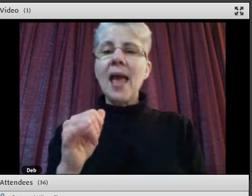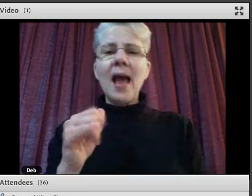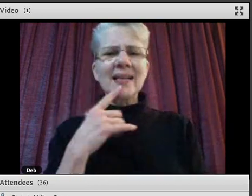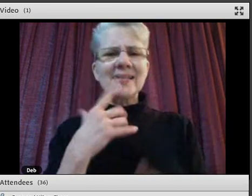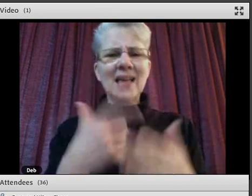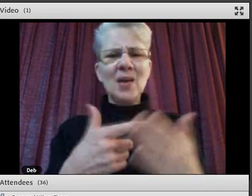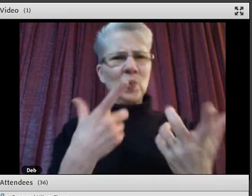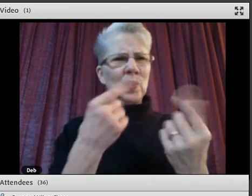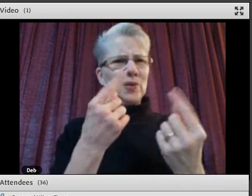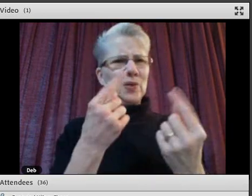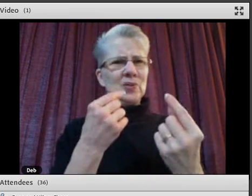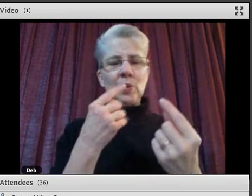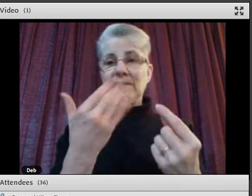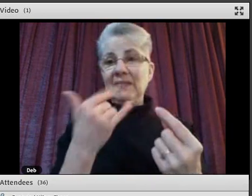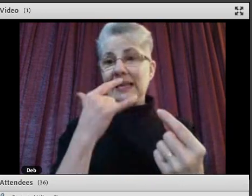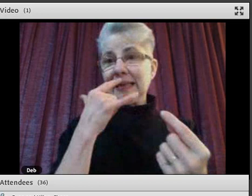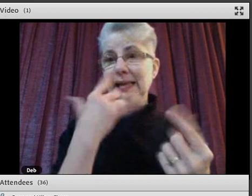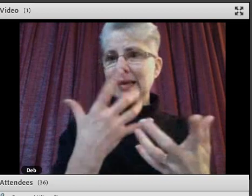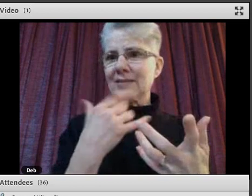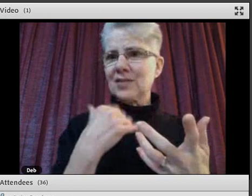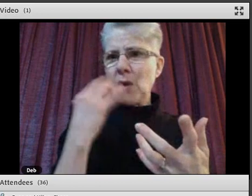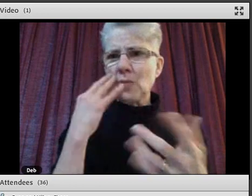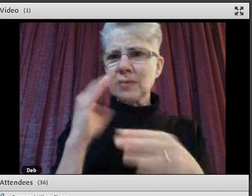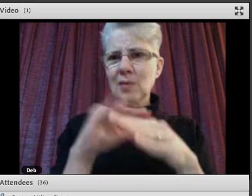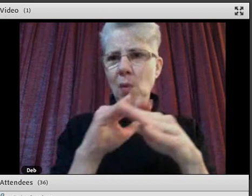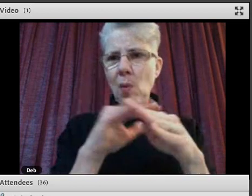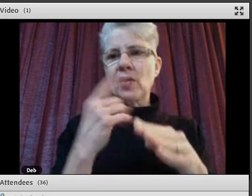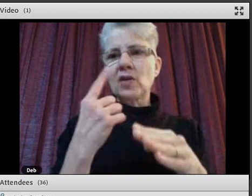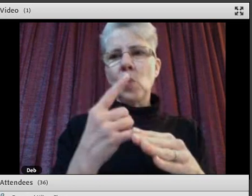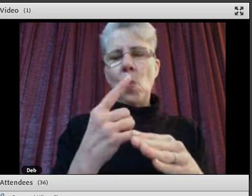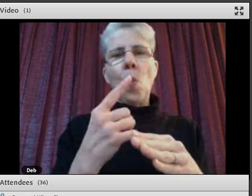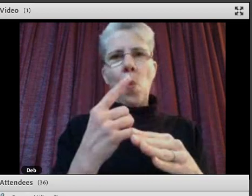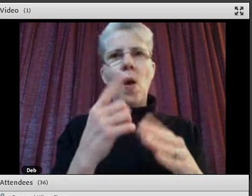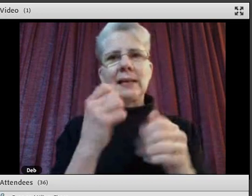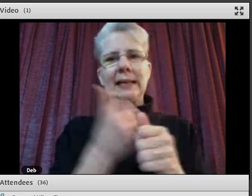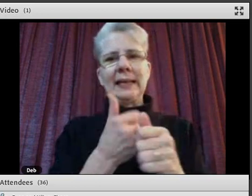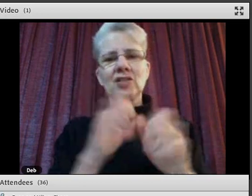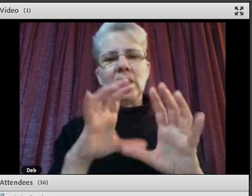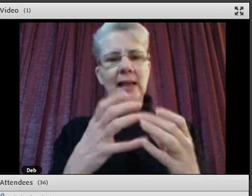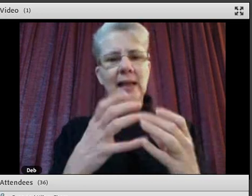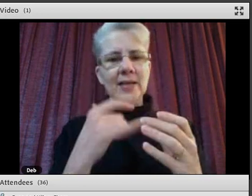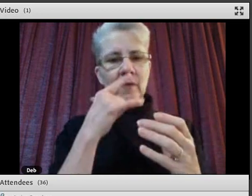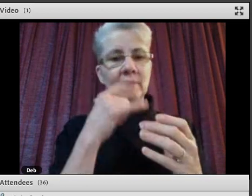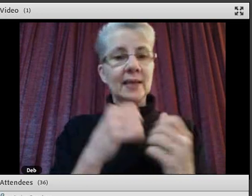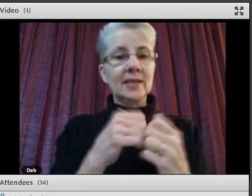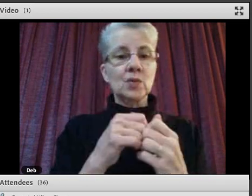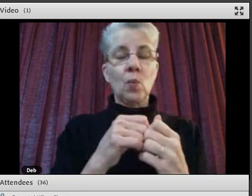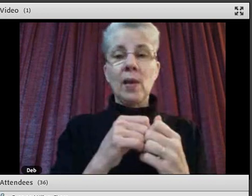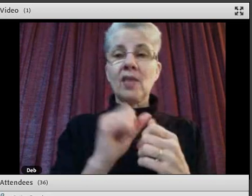I'd say one in 15 kids. There's usually one per class. So you have any kids with some auditory issues